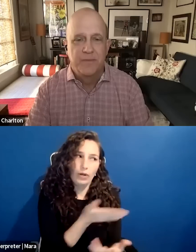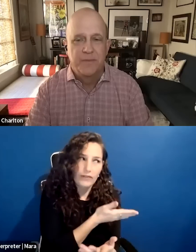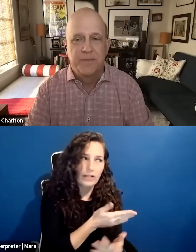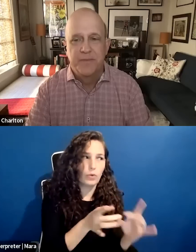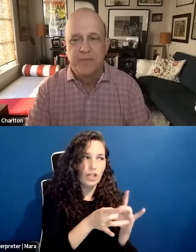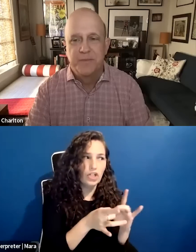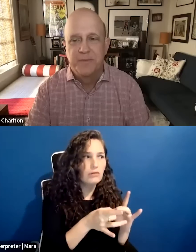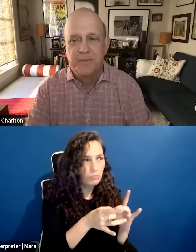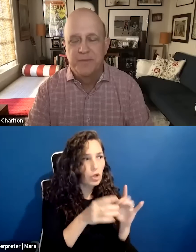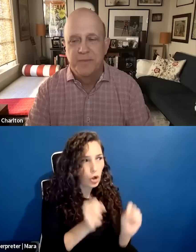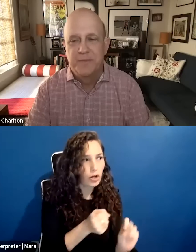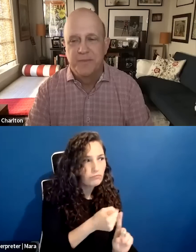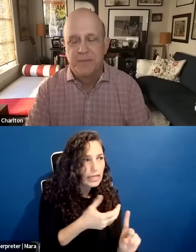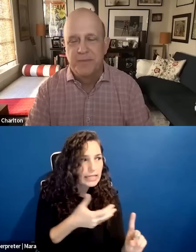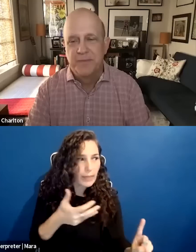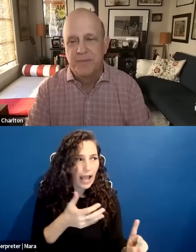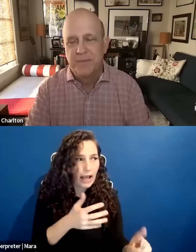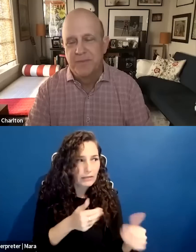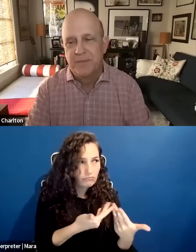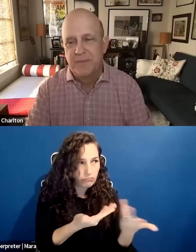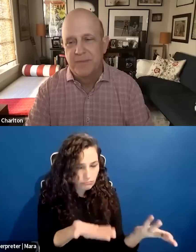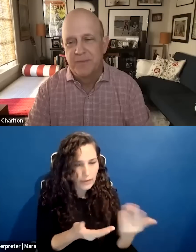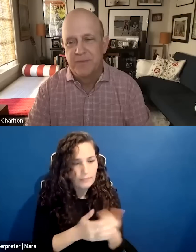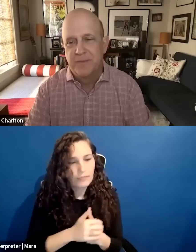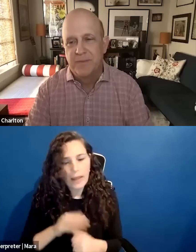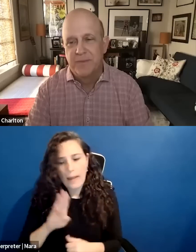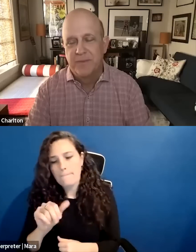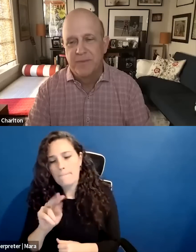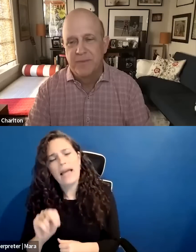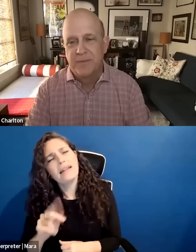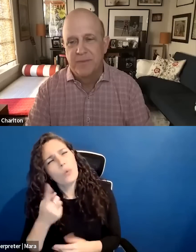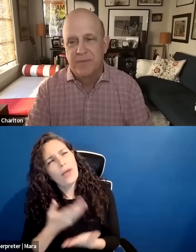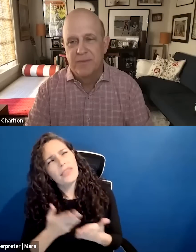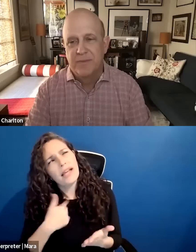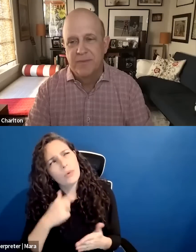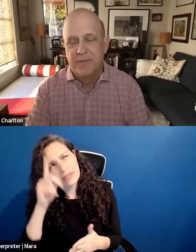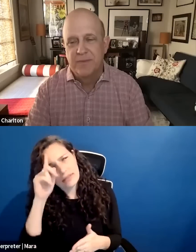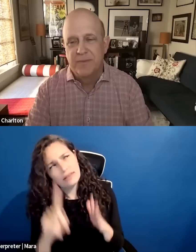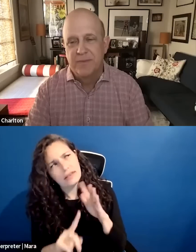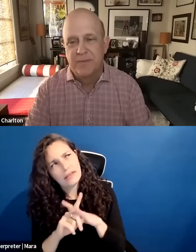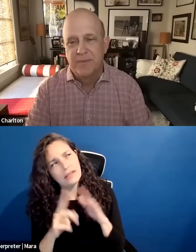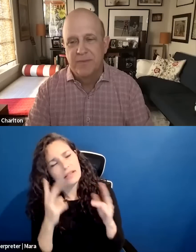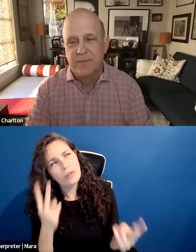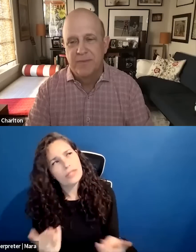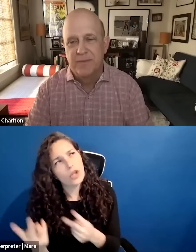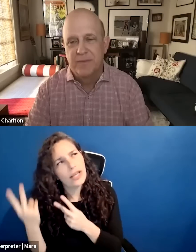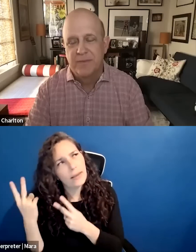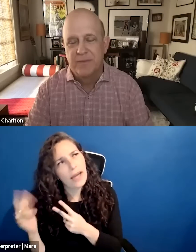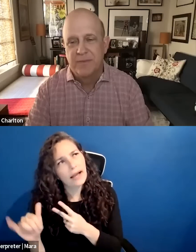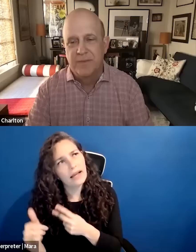Yeah, one of the things that comes up for me around that, that I was looking back at the projects that I've booked